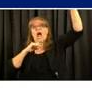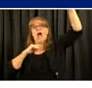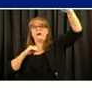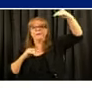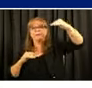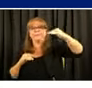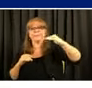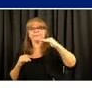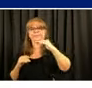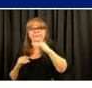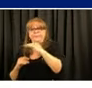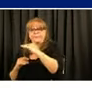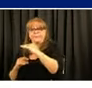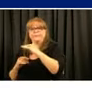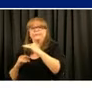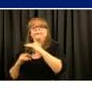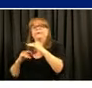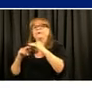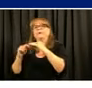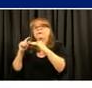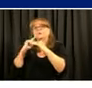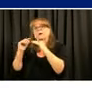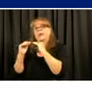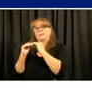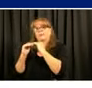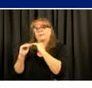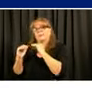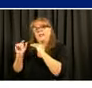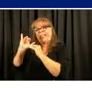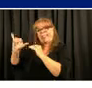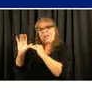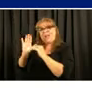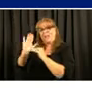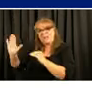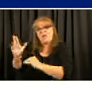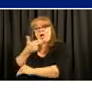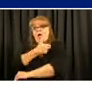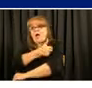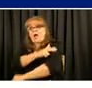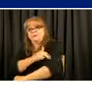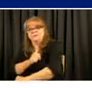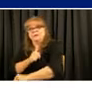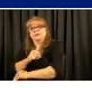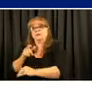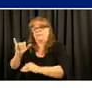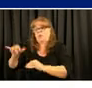to hospital admissions i'm keeping in mind that hospital admissions can sometimes lag behind our